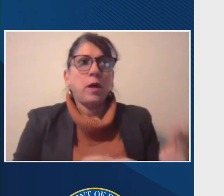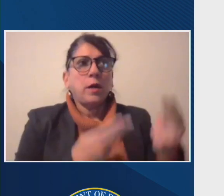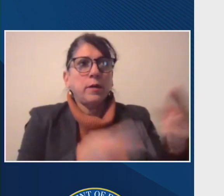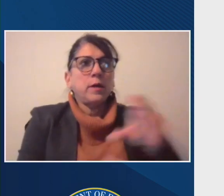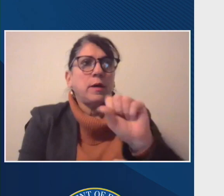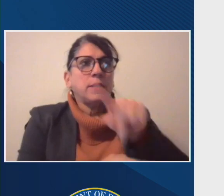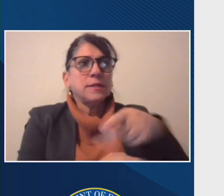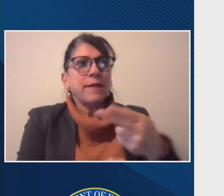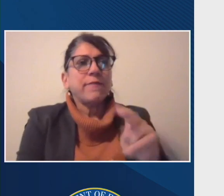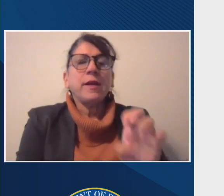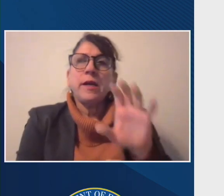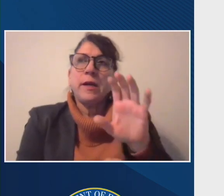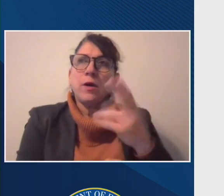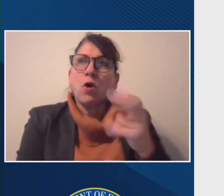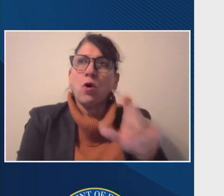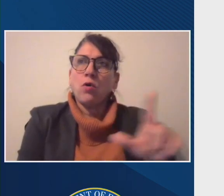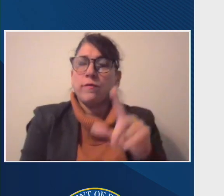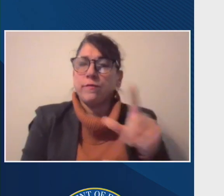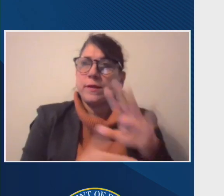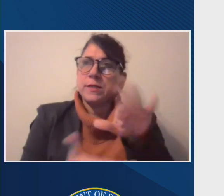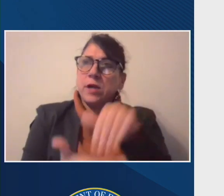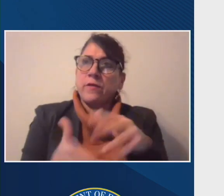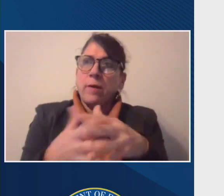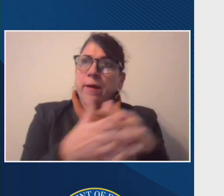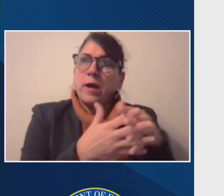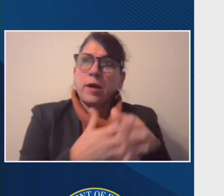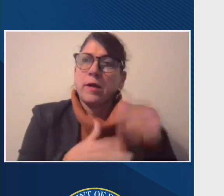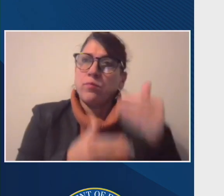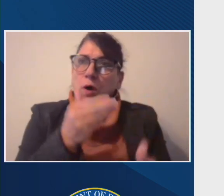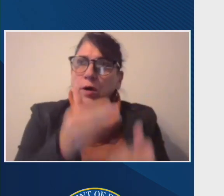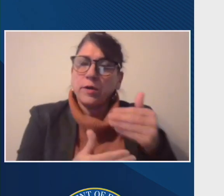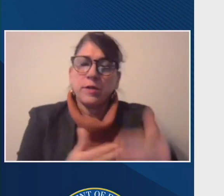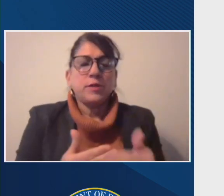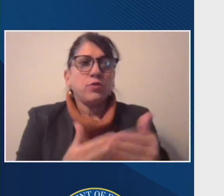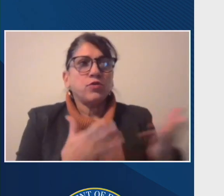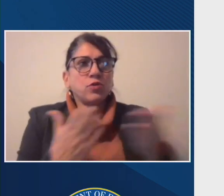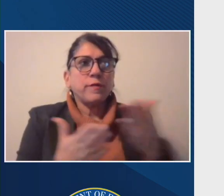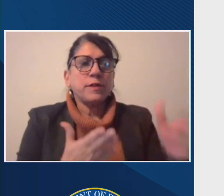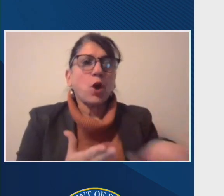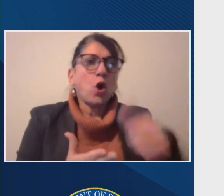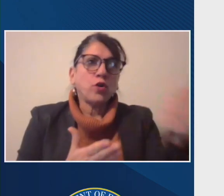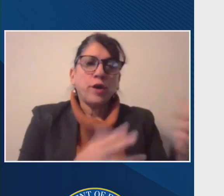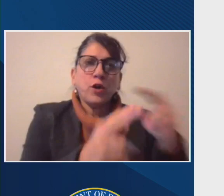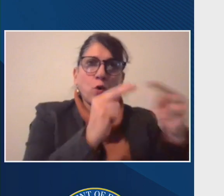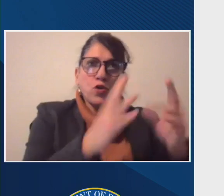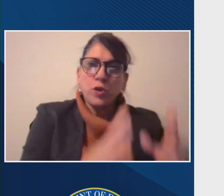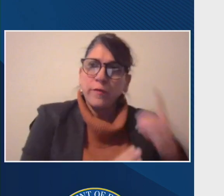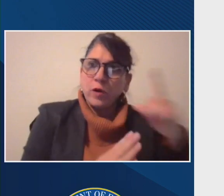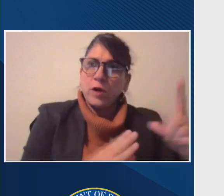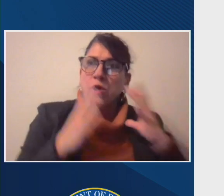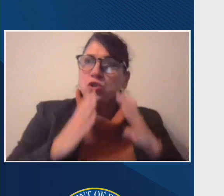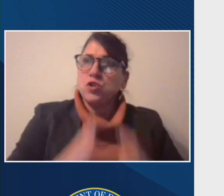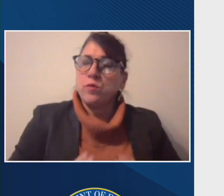center for American Progress to serve as the alternate negotiator, for a consumer advocate position, if, again, those seats